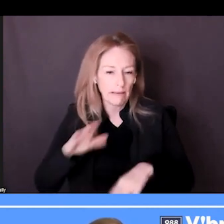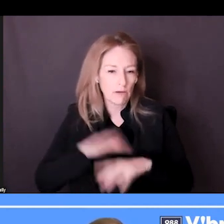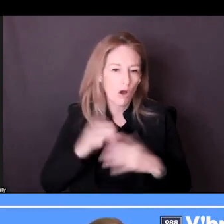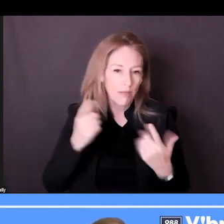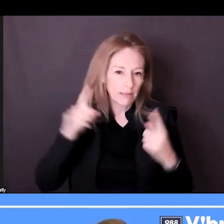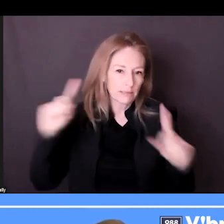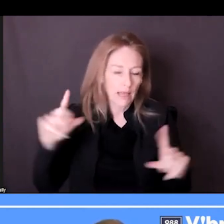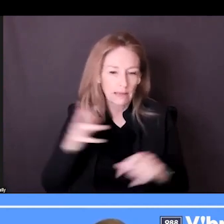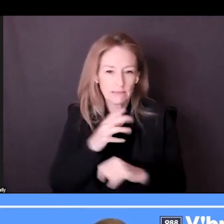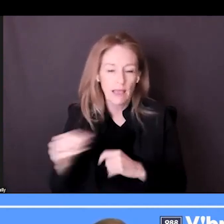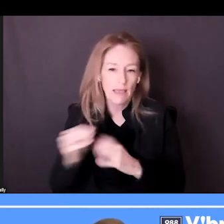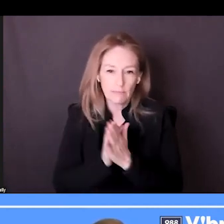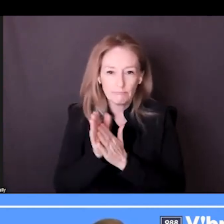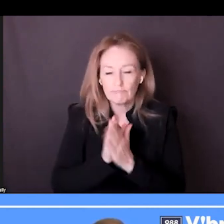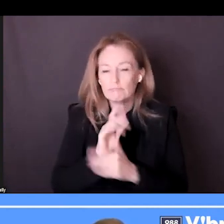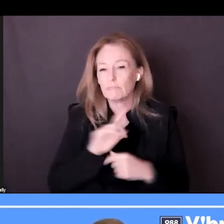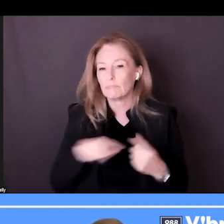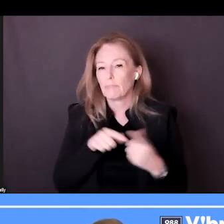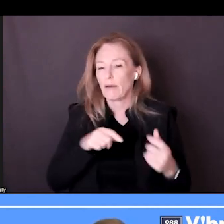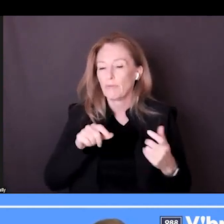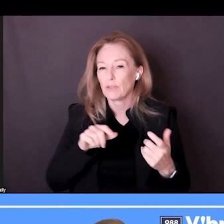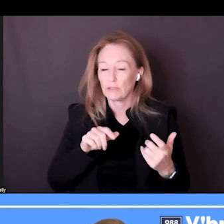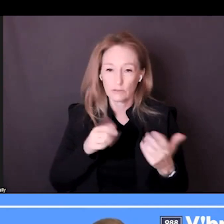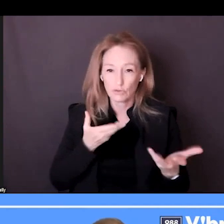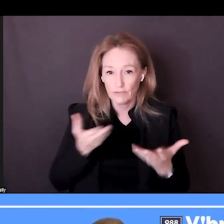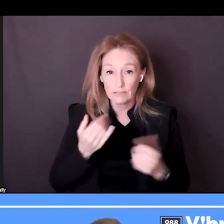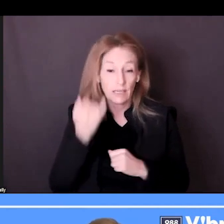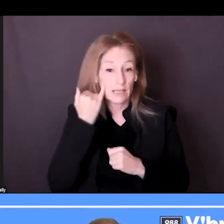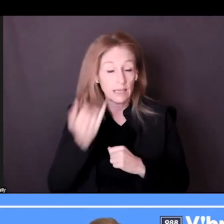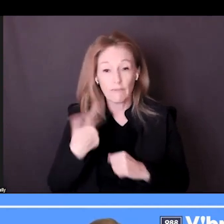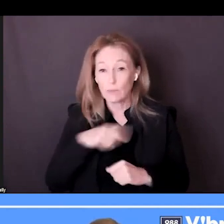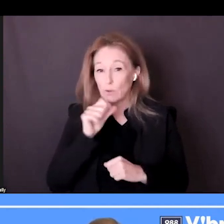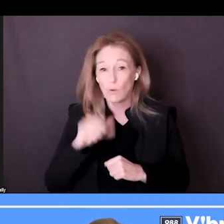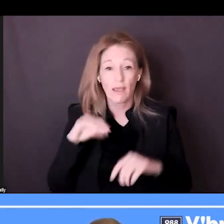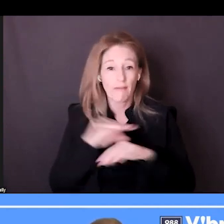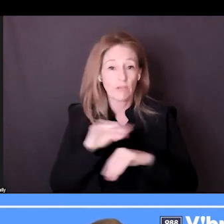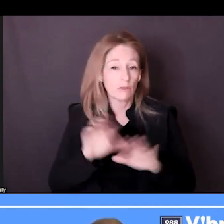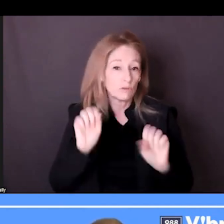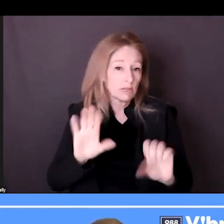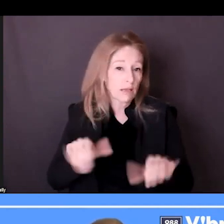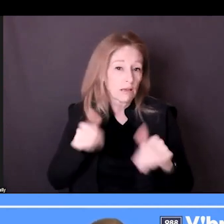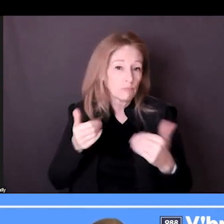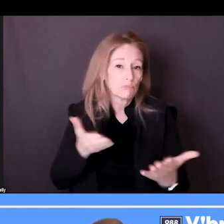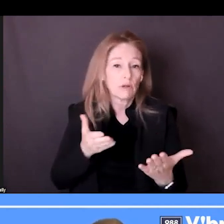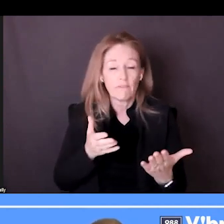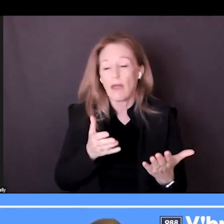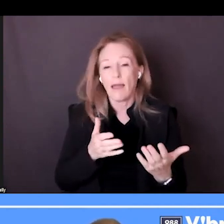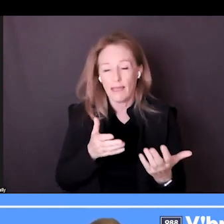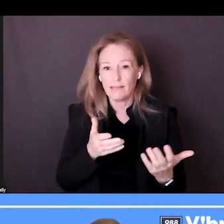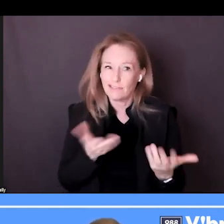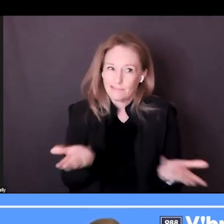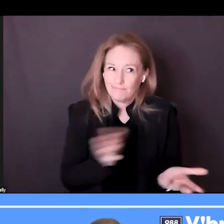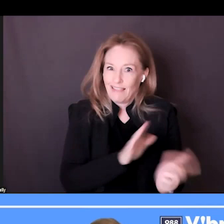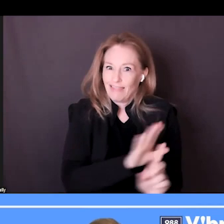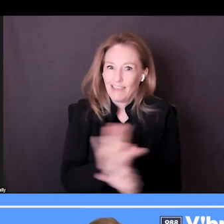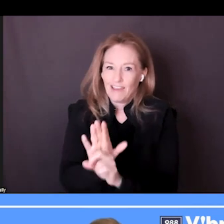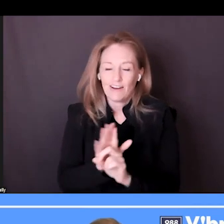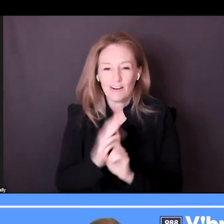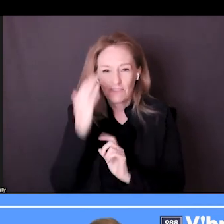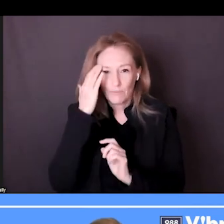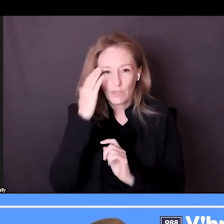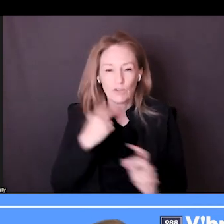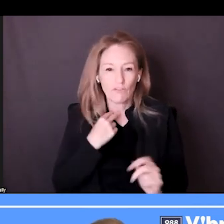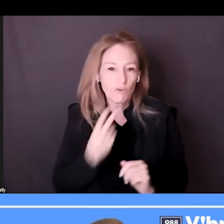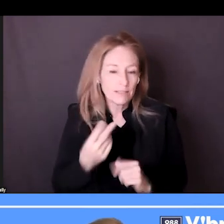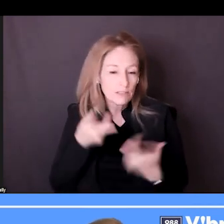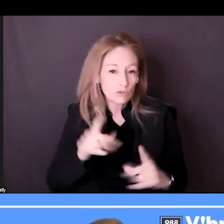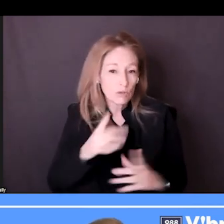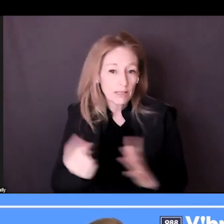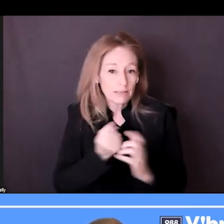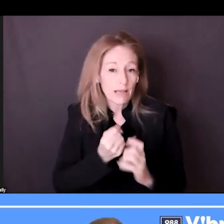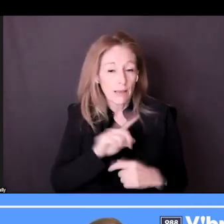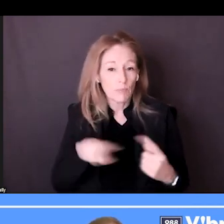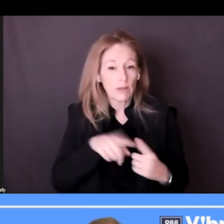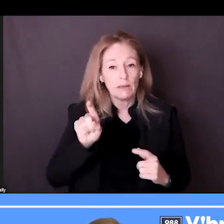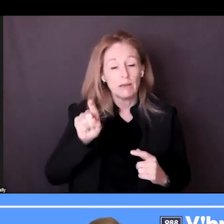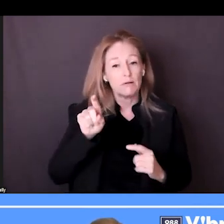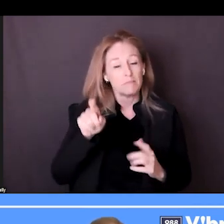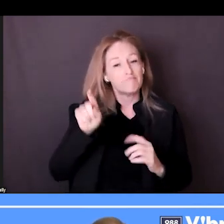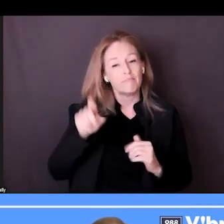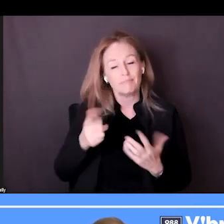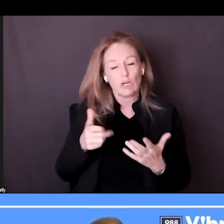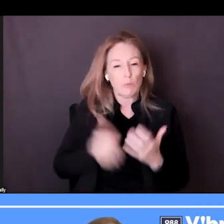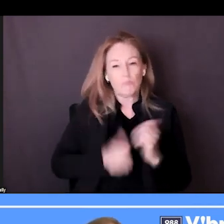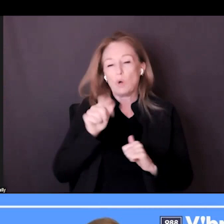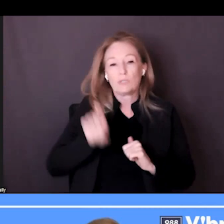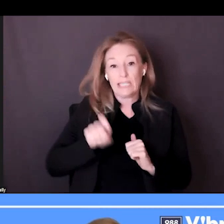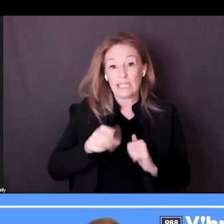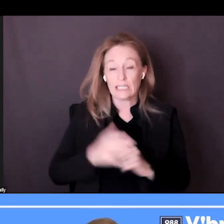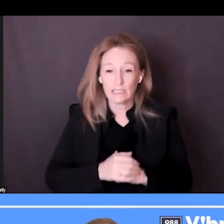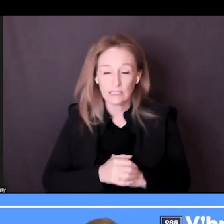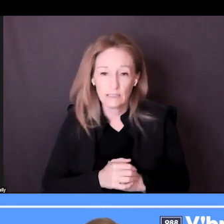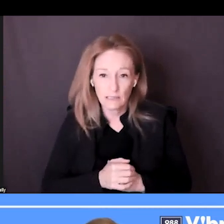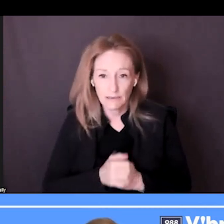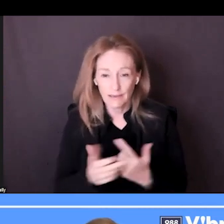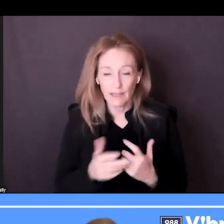SERVICE AND IF WE DON'T HAVE COUNSELLORS THAT ARE AVAILABLE, IT